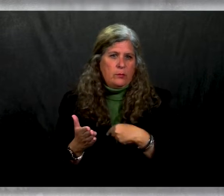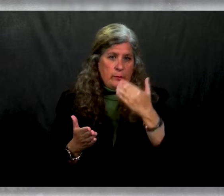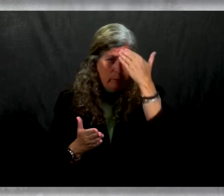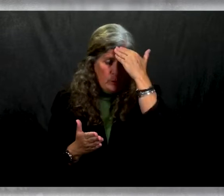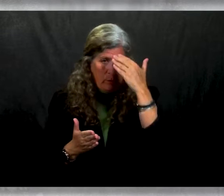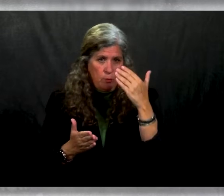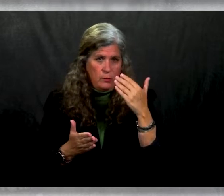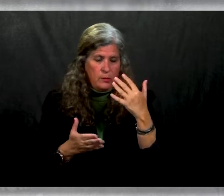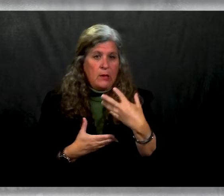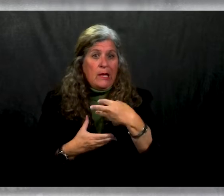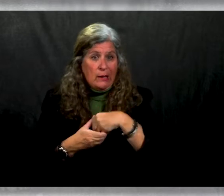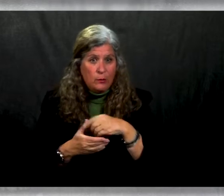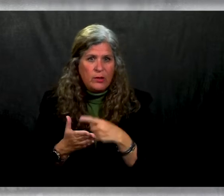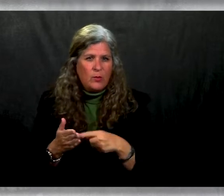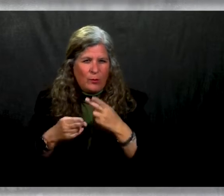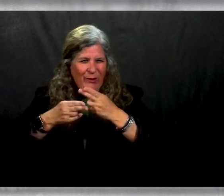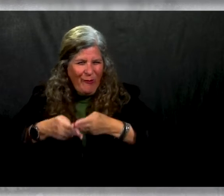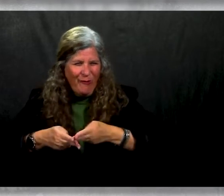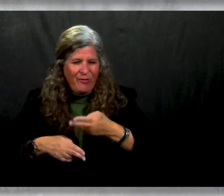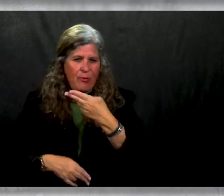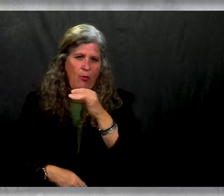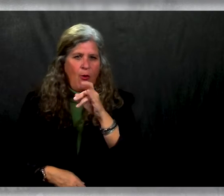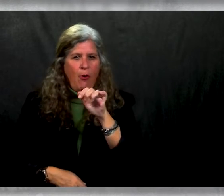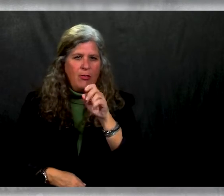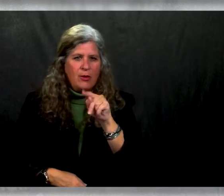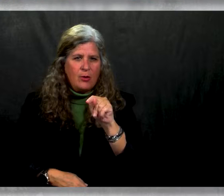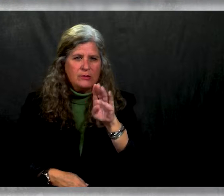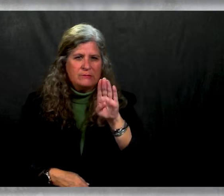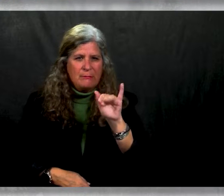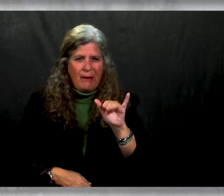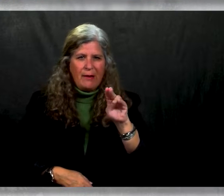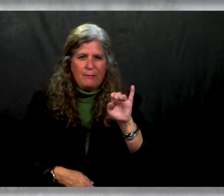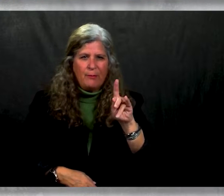including even what we call it, The Holocaust By Bullets, comes from the work